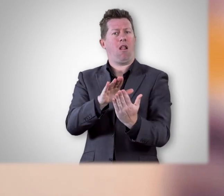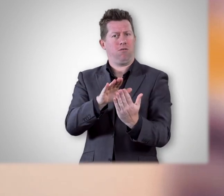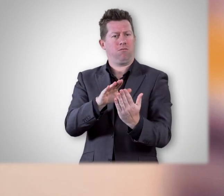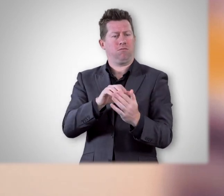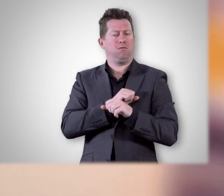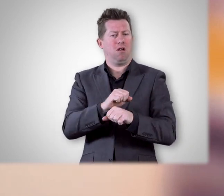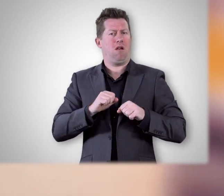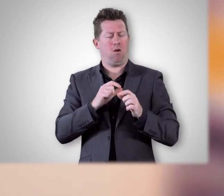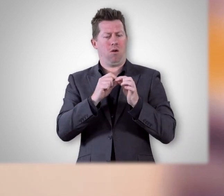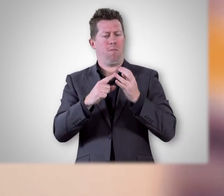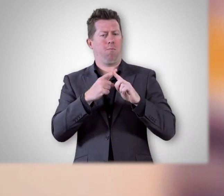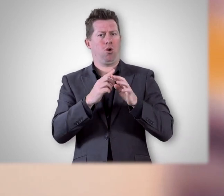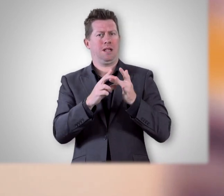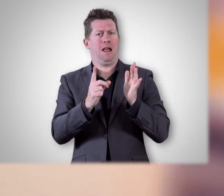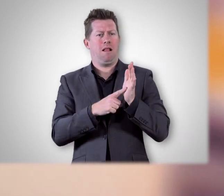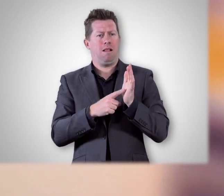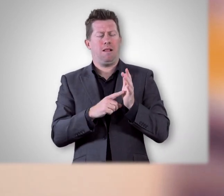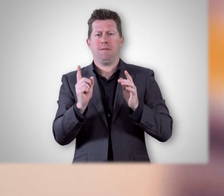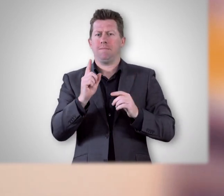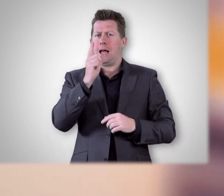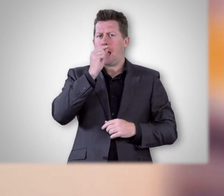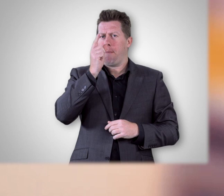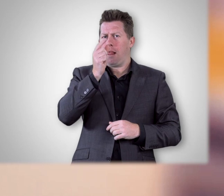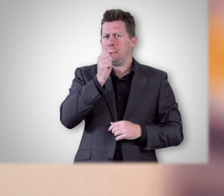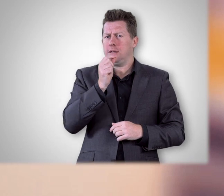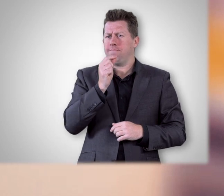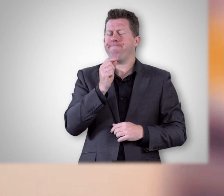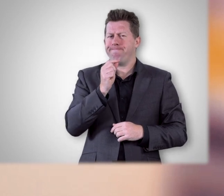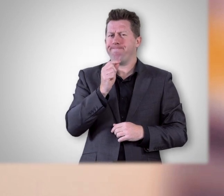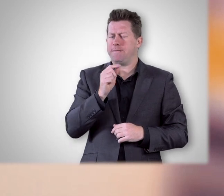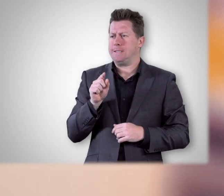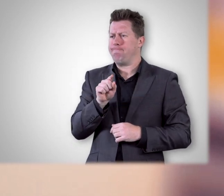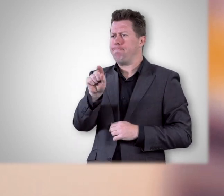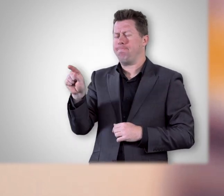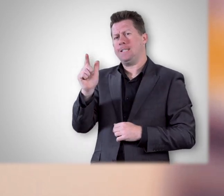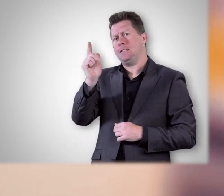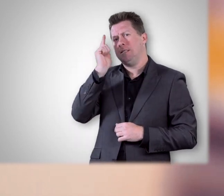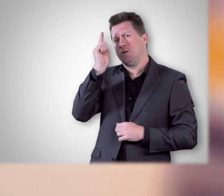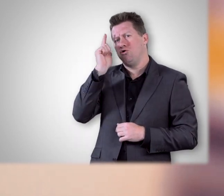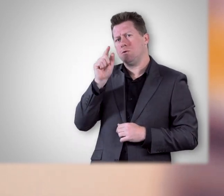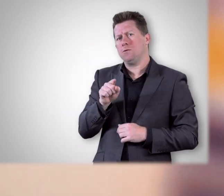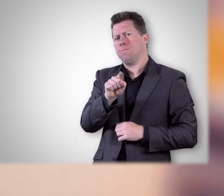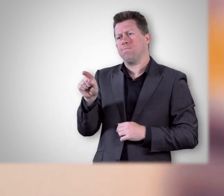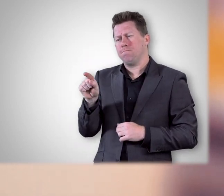faced at Box Hill Institute was capability, and in particular our teacher capability in how to